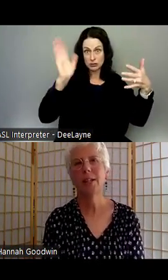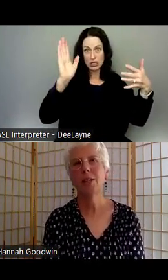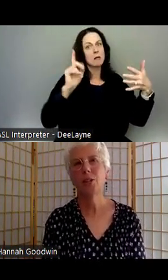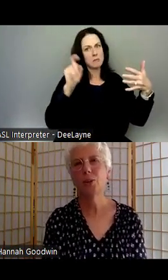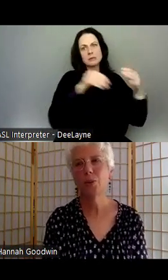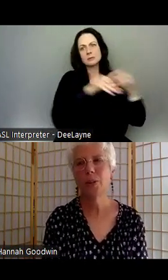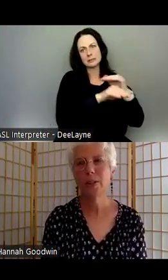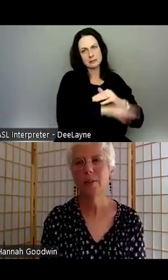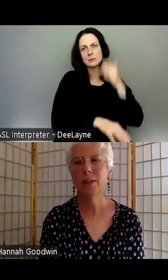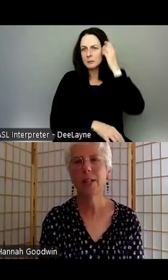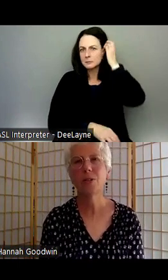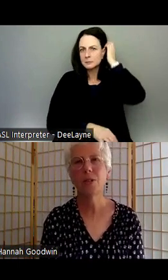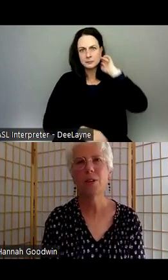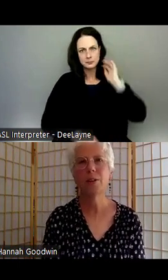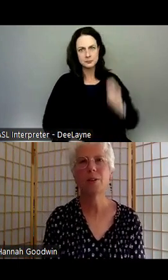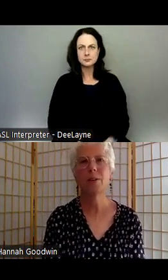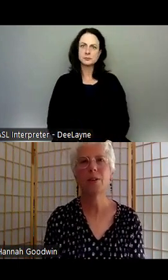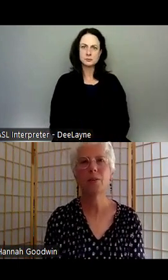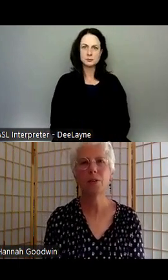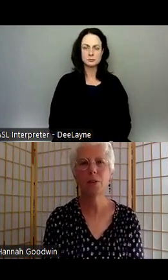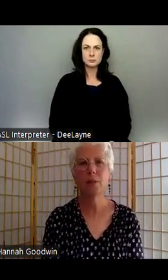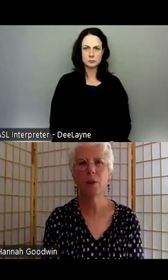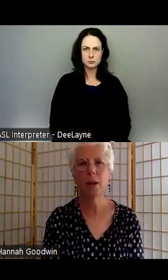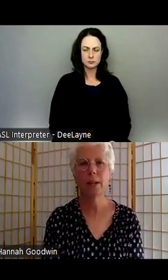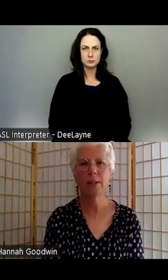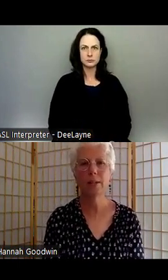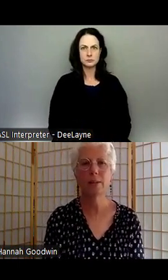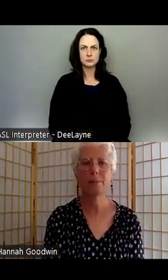need to consider the diversity of your audience.